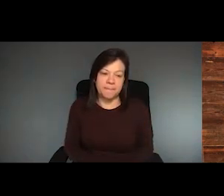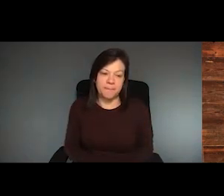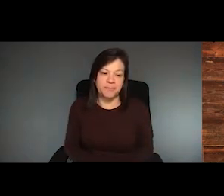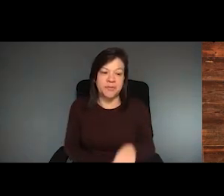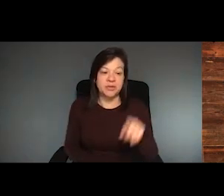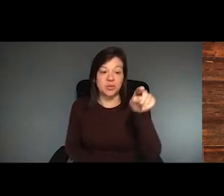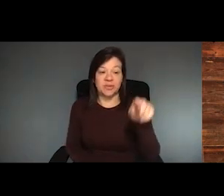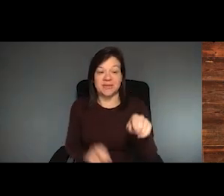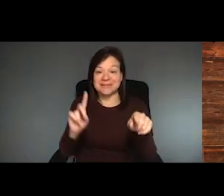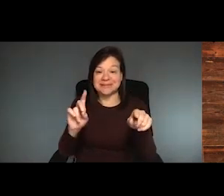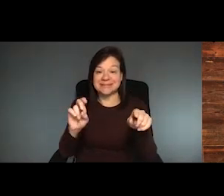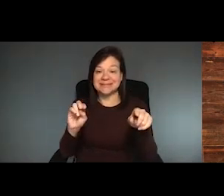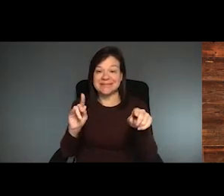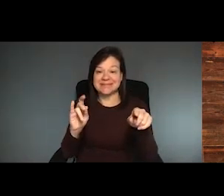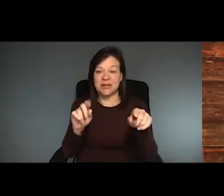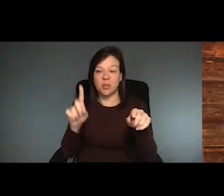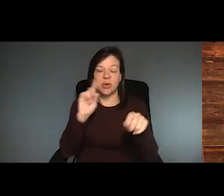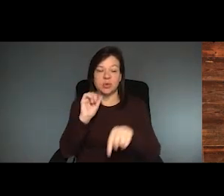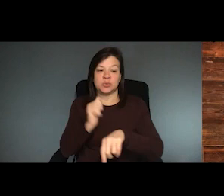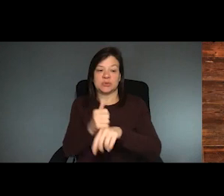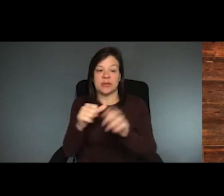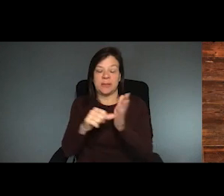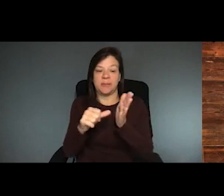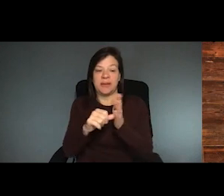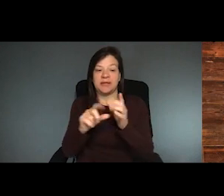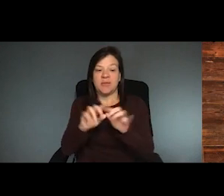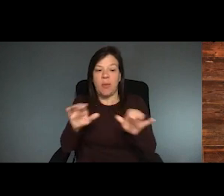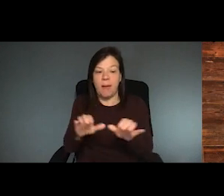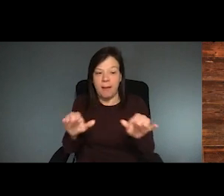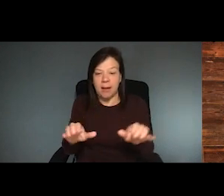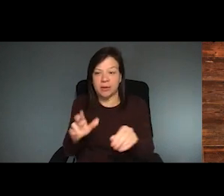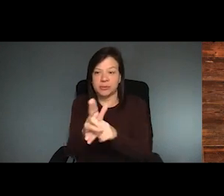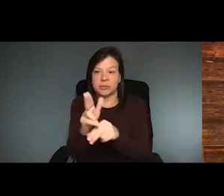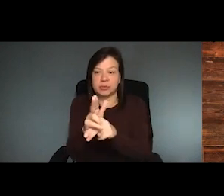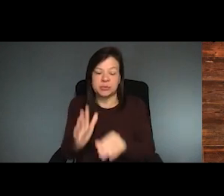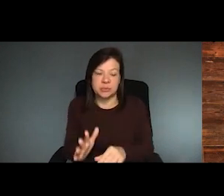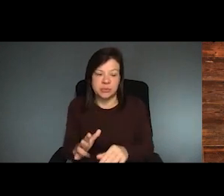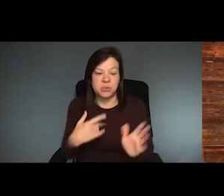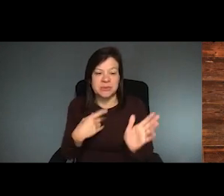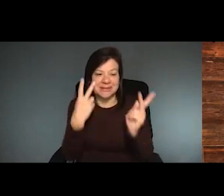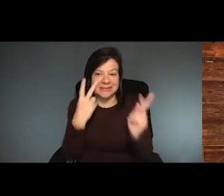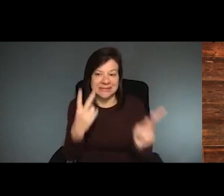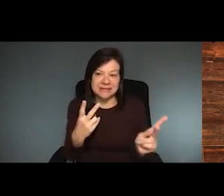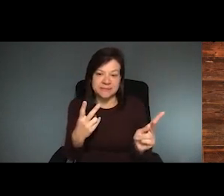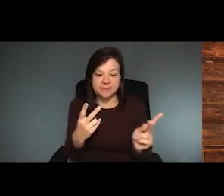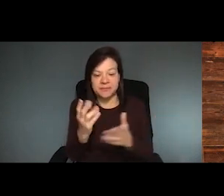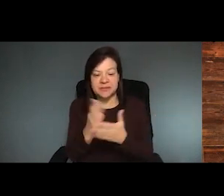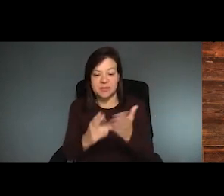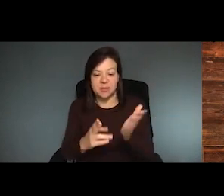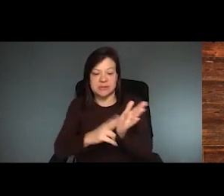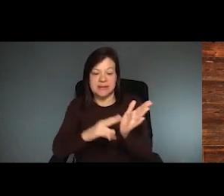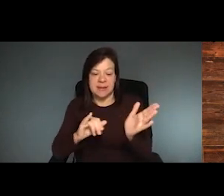YOU WILL SET THE PAGES FOR THE ACTIONS OF THE USERS. SO WE CAN SEE AFTER SOMEBODY SIGNS IN, WE CAN CHOOSE